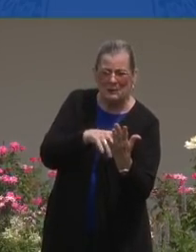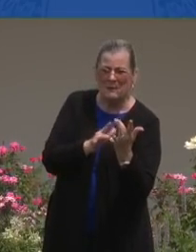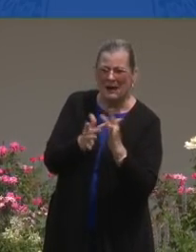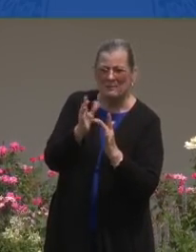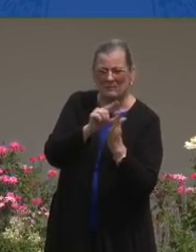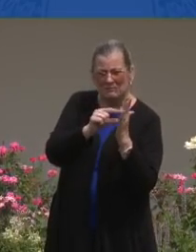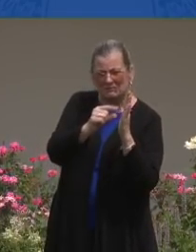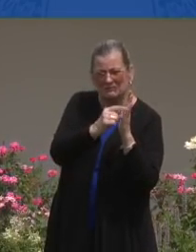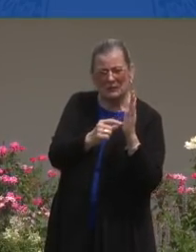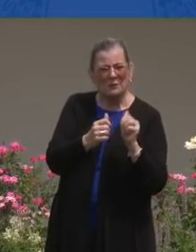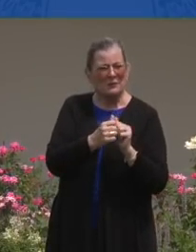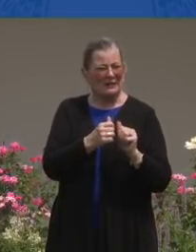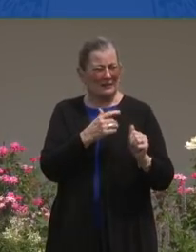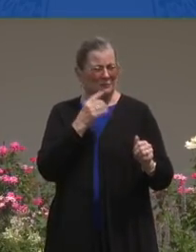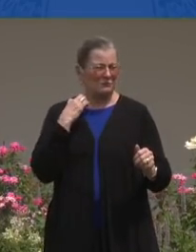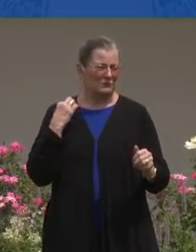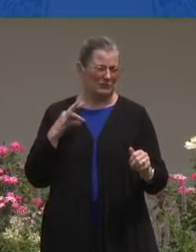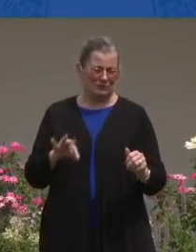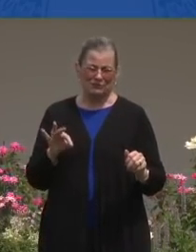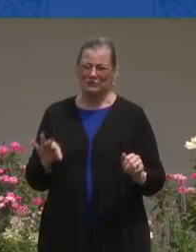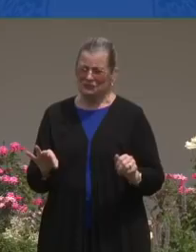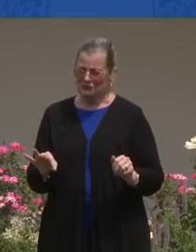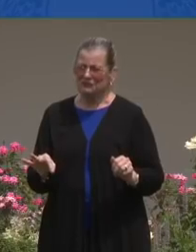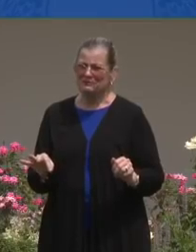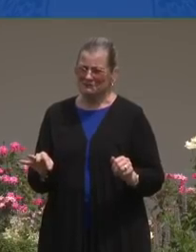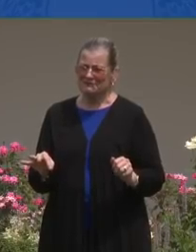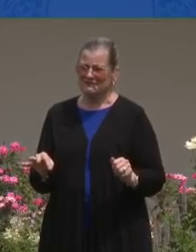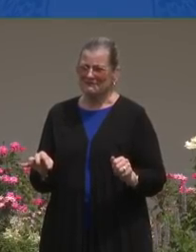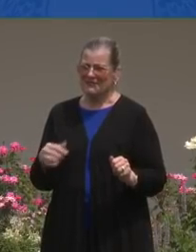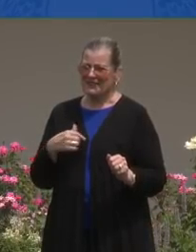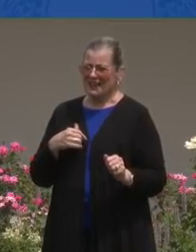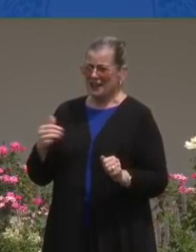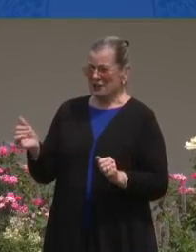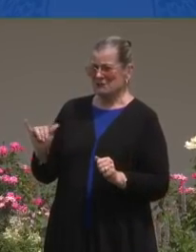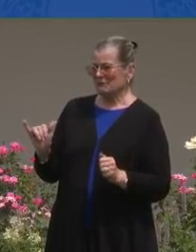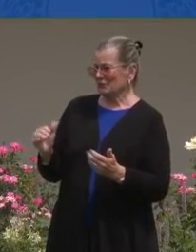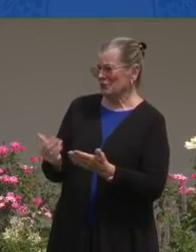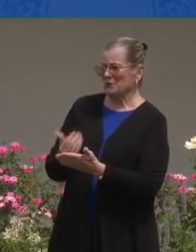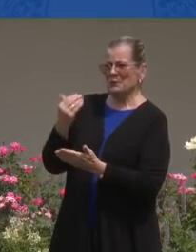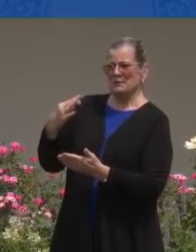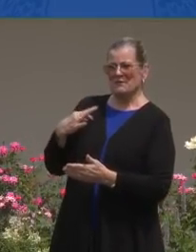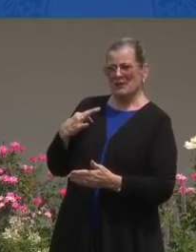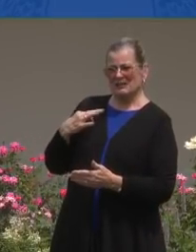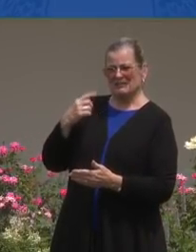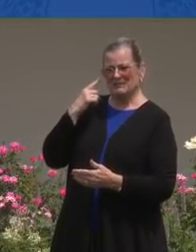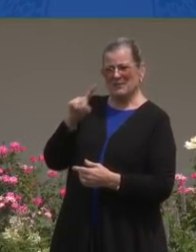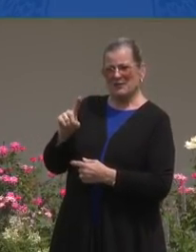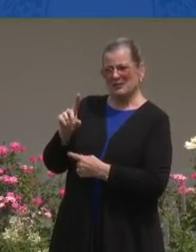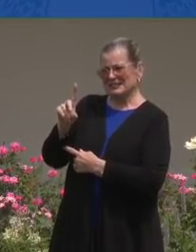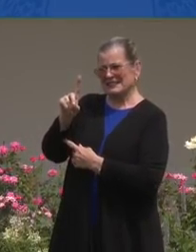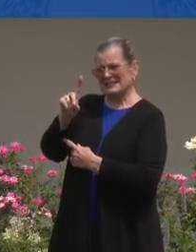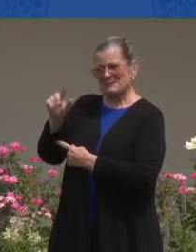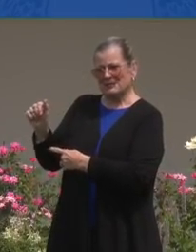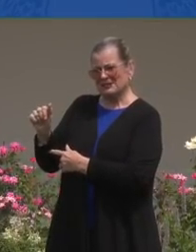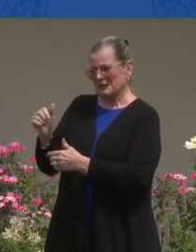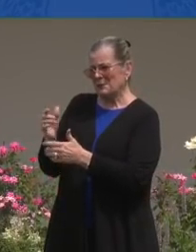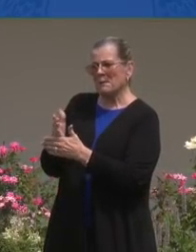I am also a new volunteer with the Disability Partnerships, a nonprofit organization that aims to support individuals